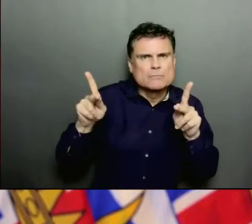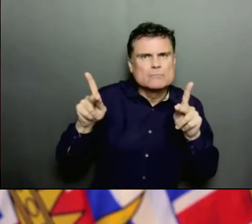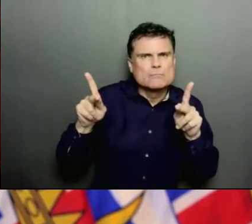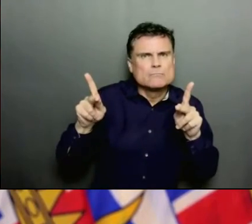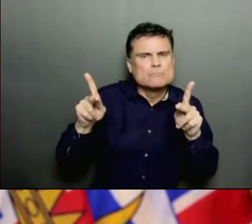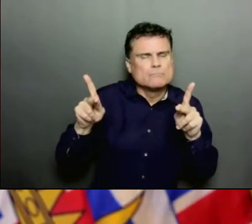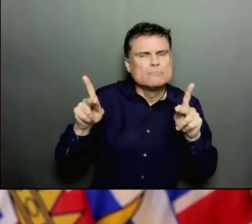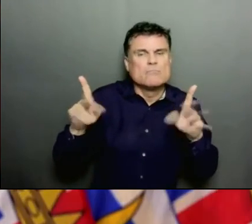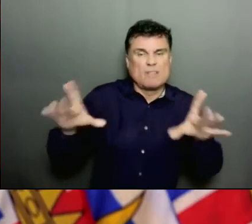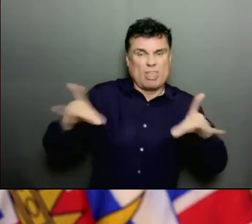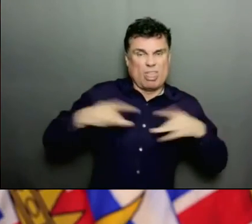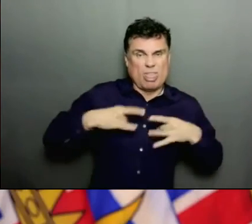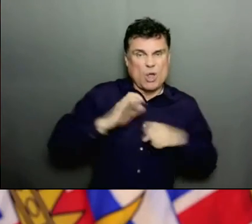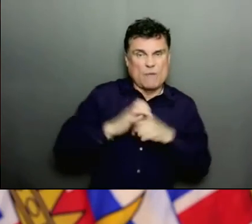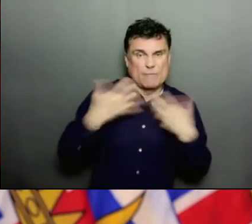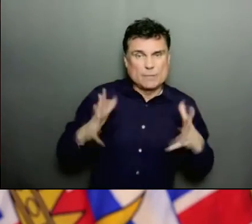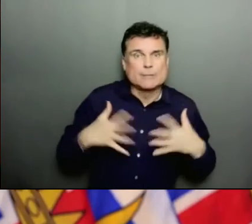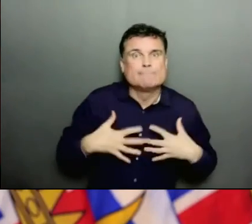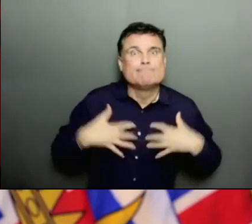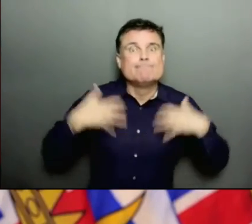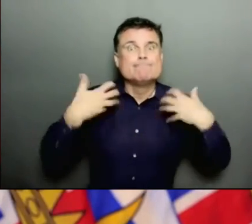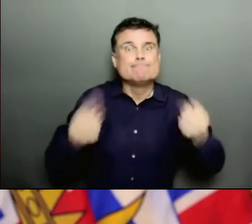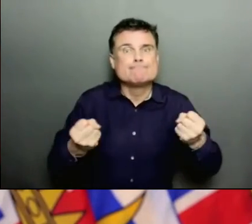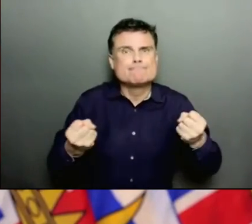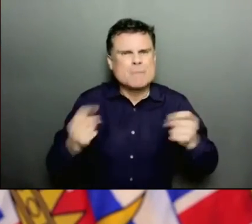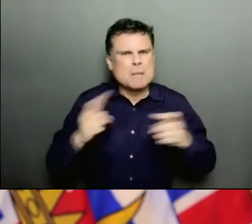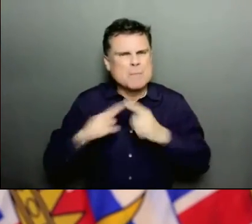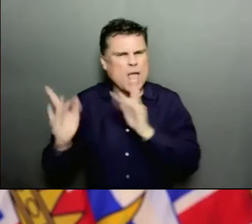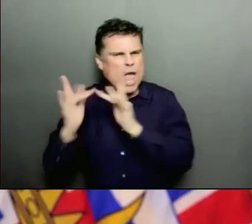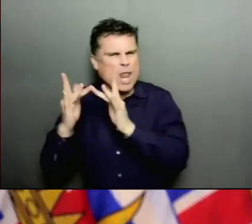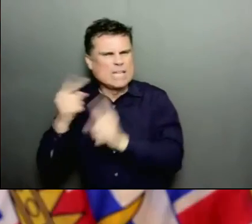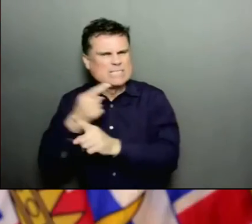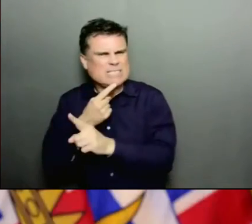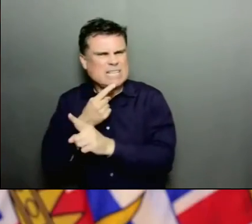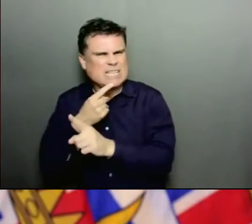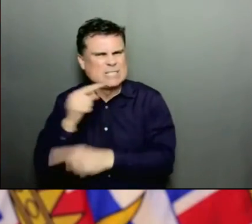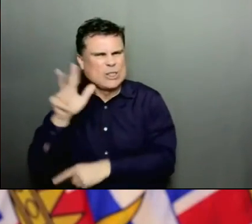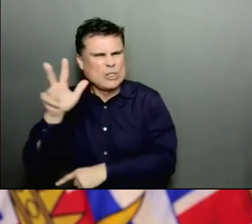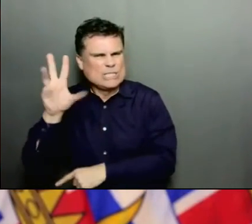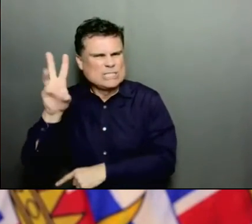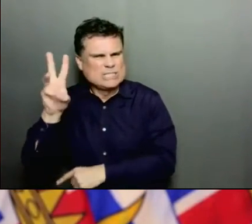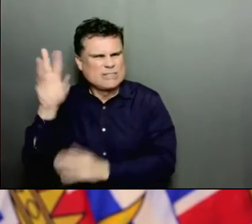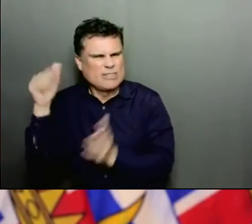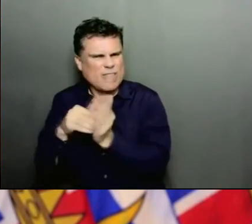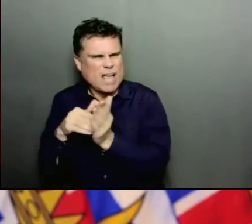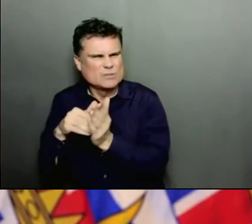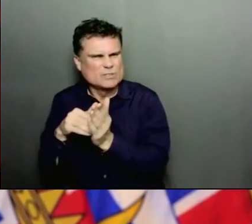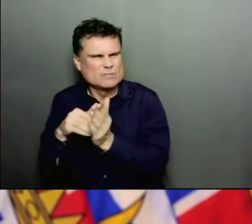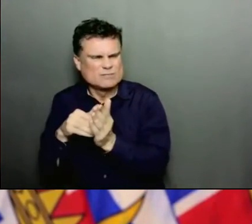dashboard yesterday said DR BONNIE HENRY: OK.